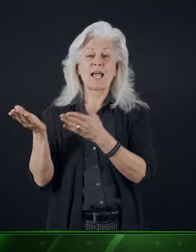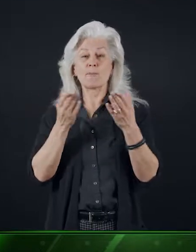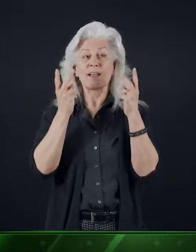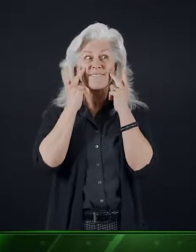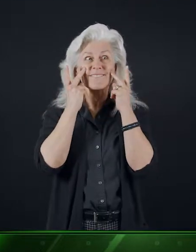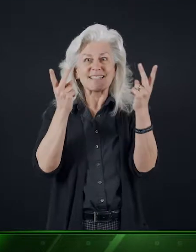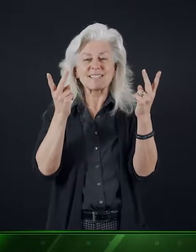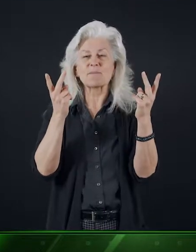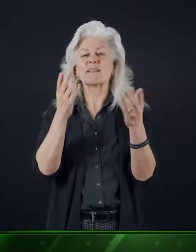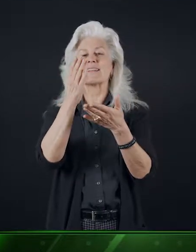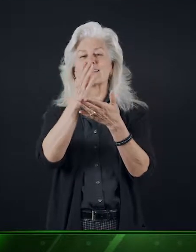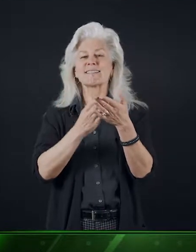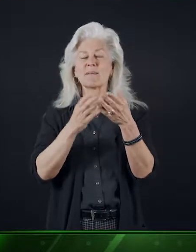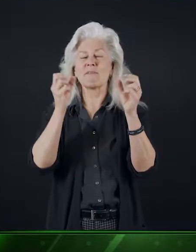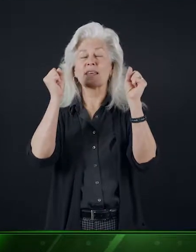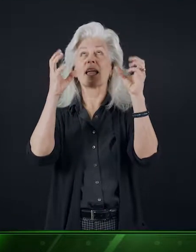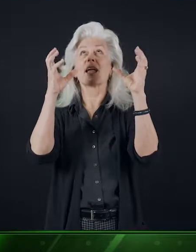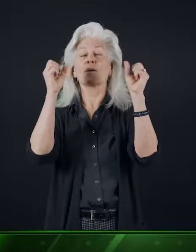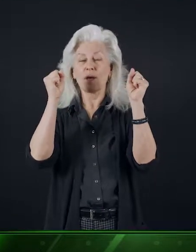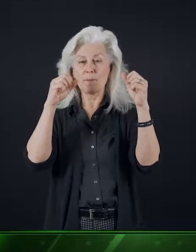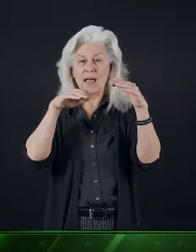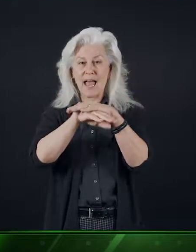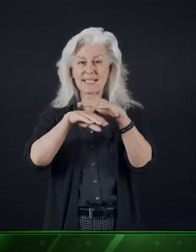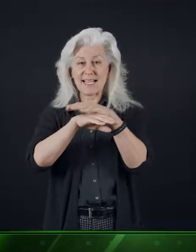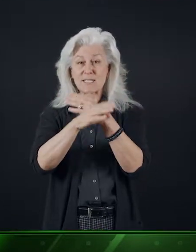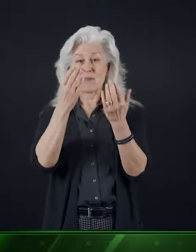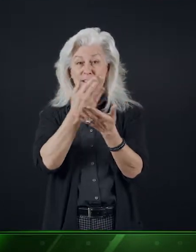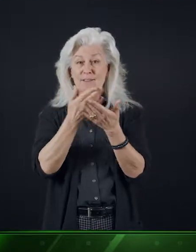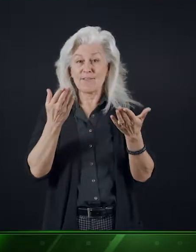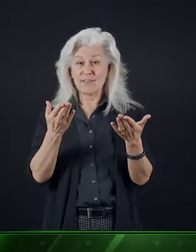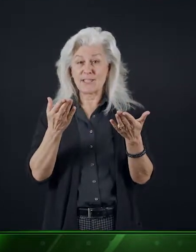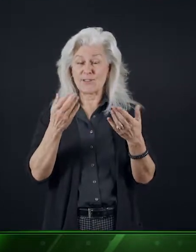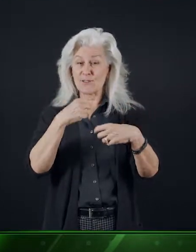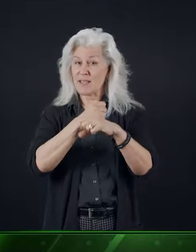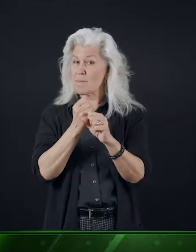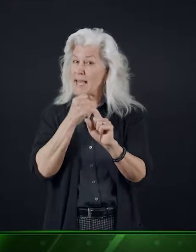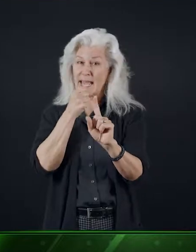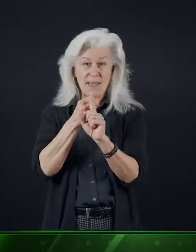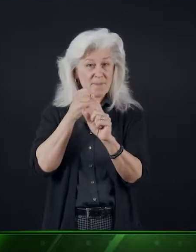to some of the incredible accessibility features that make a huge impact on this industry.